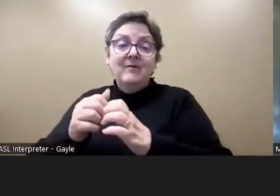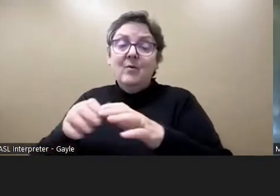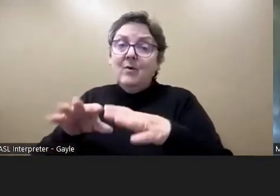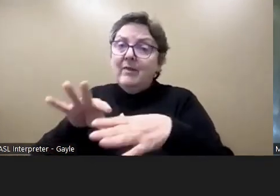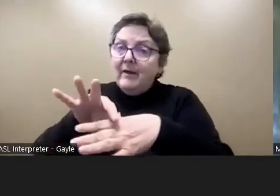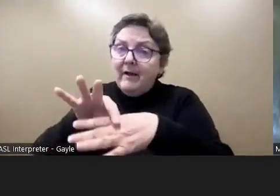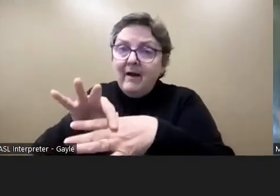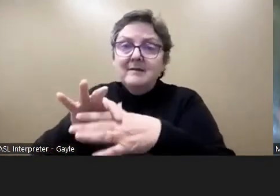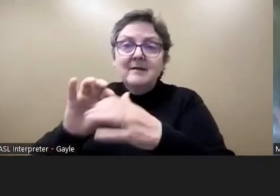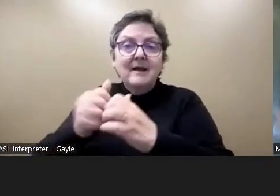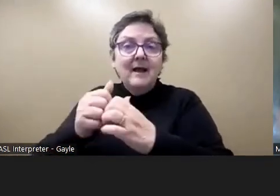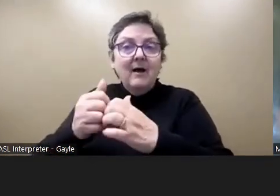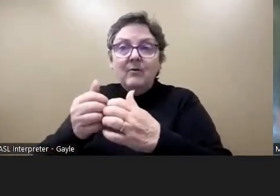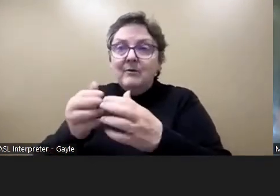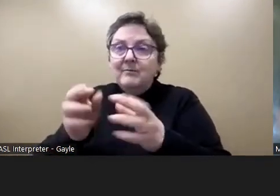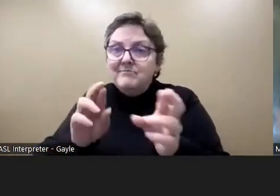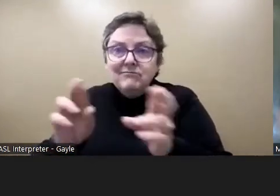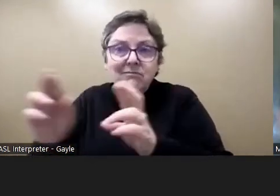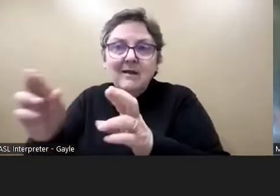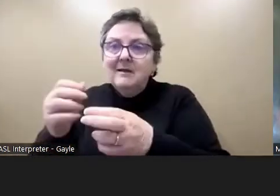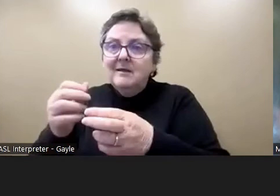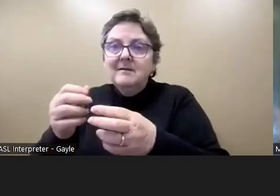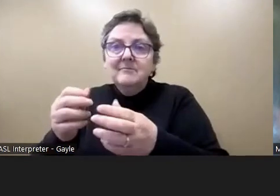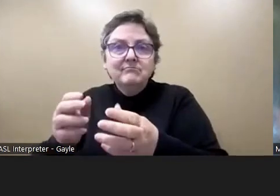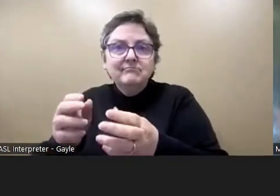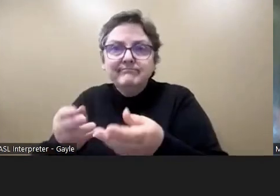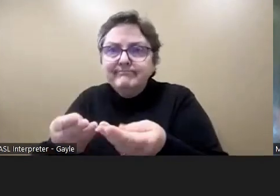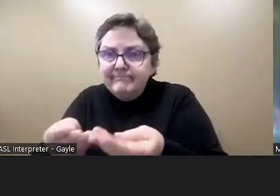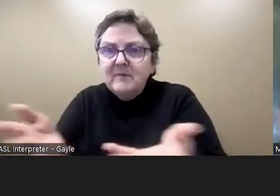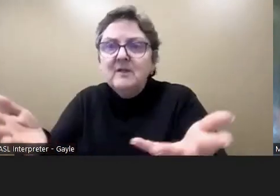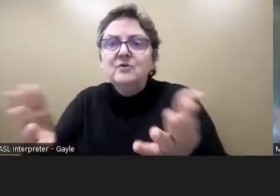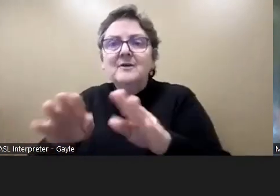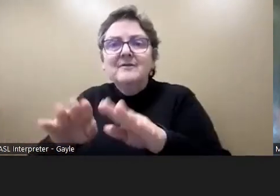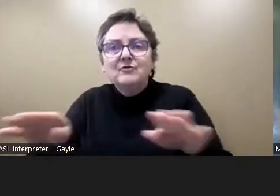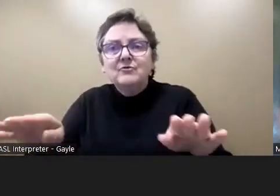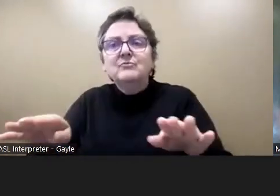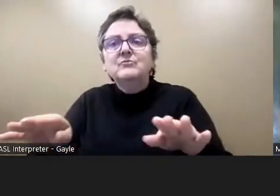or how we can make it accessible for them,